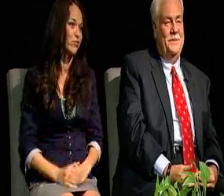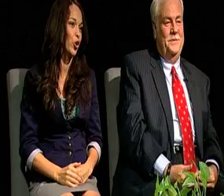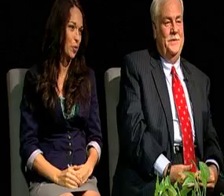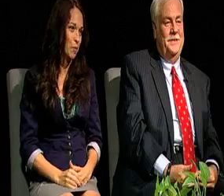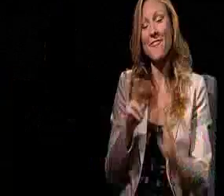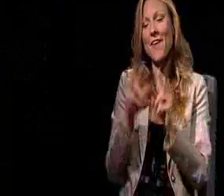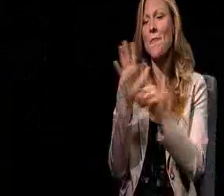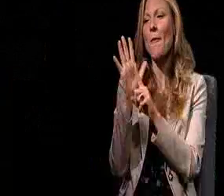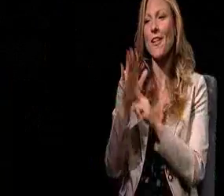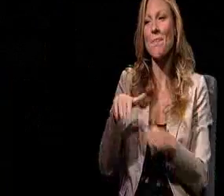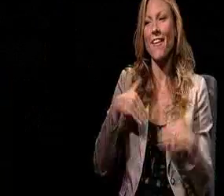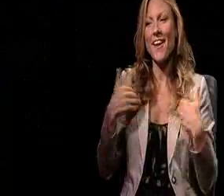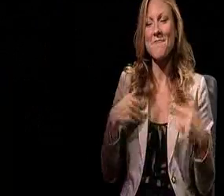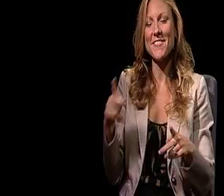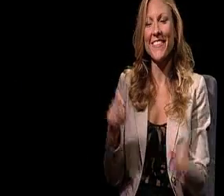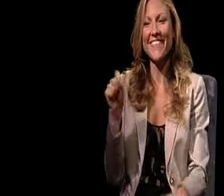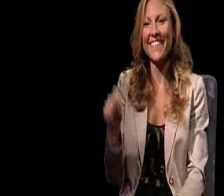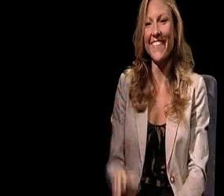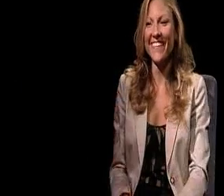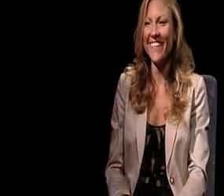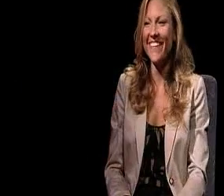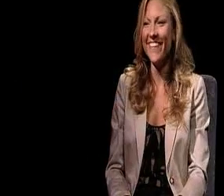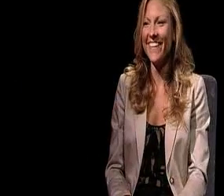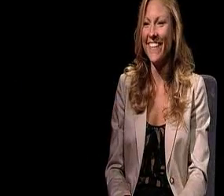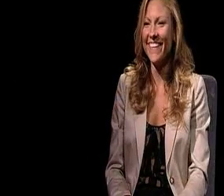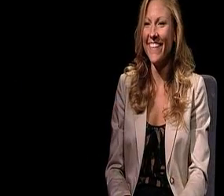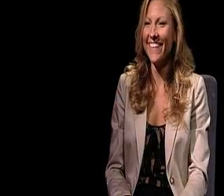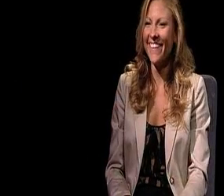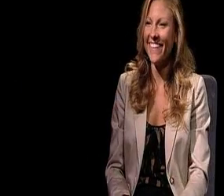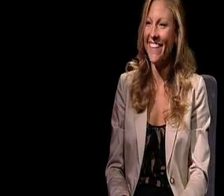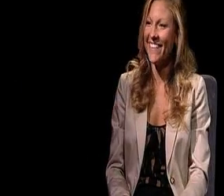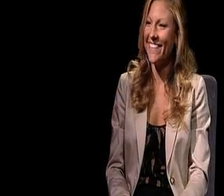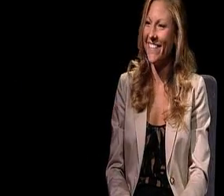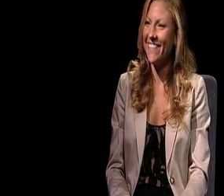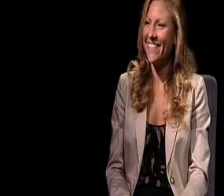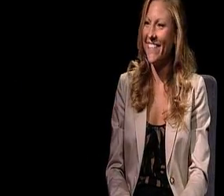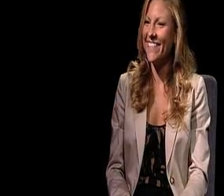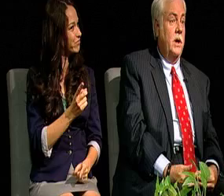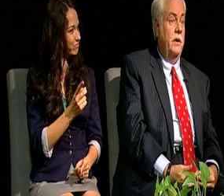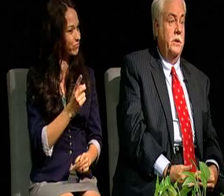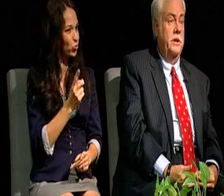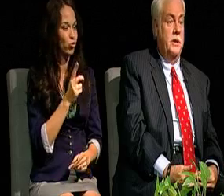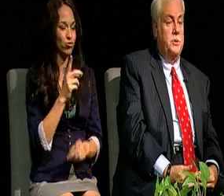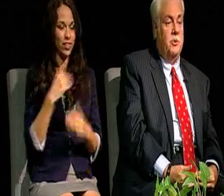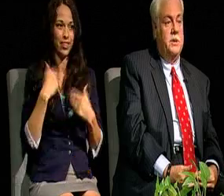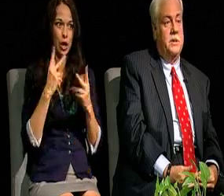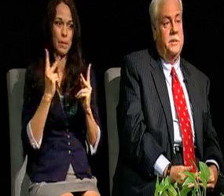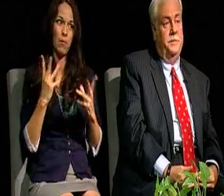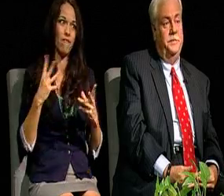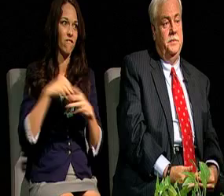For Obama, right, yeah, very popular among the young people. Got very much involved in the election process.